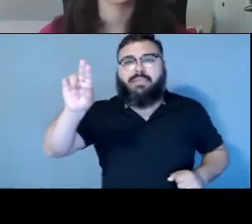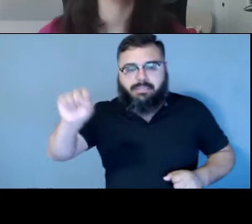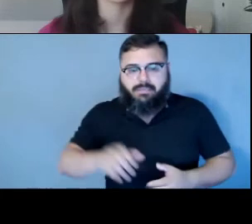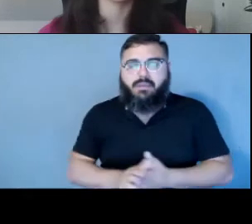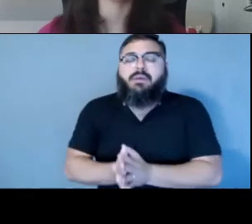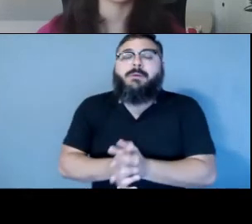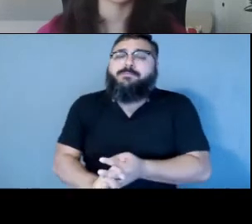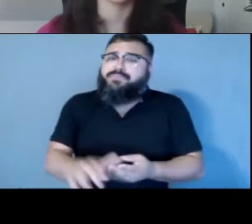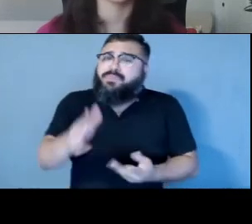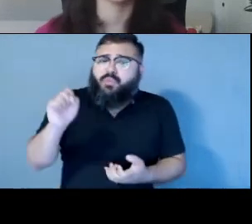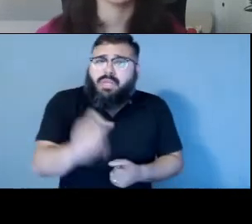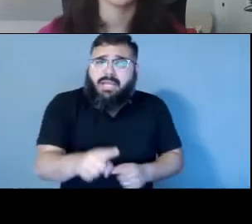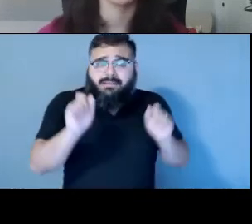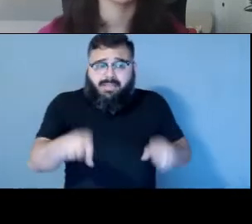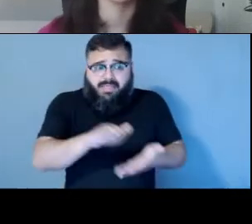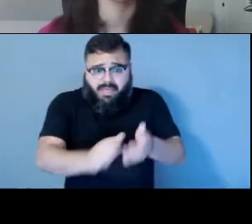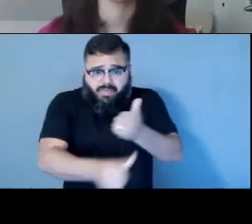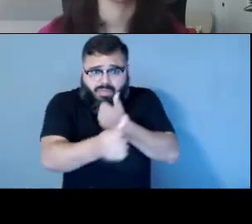could the threat be eliminated with a reasonable accommodation?